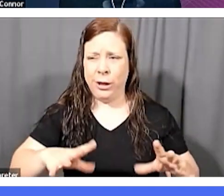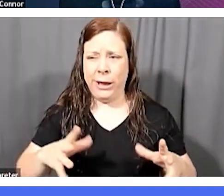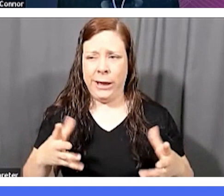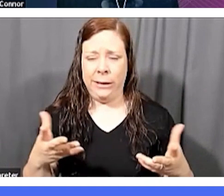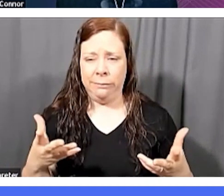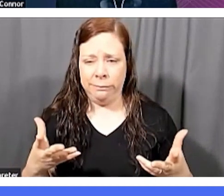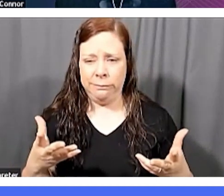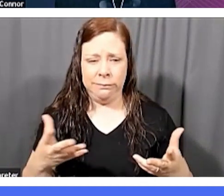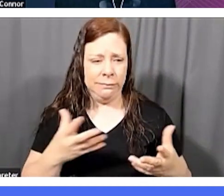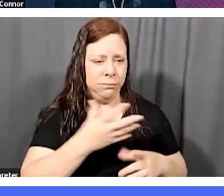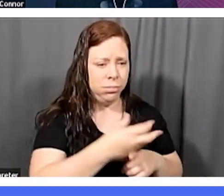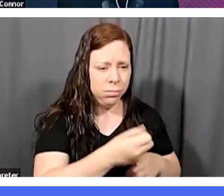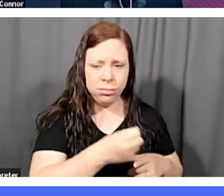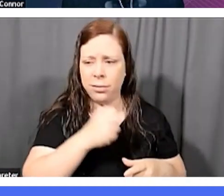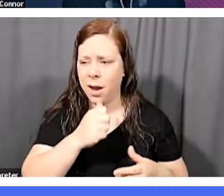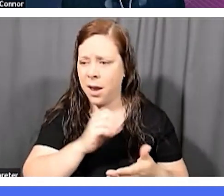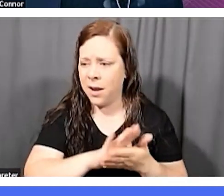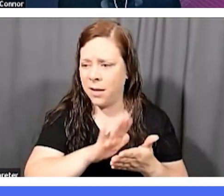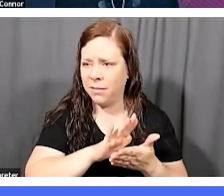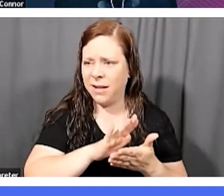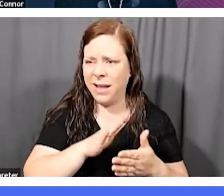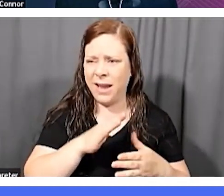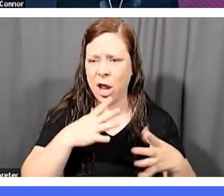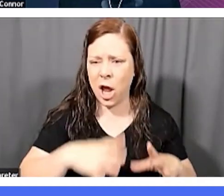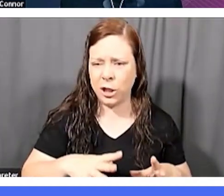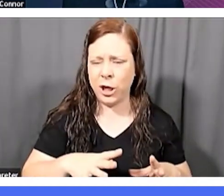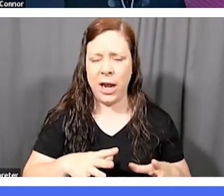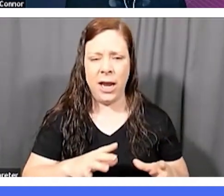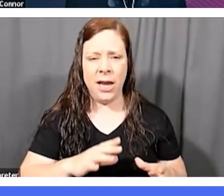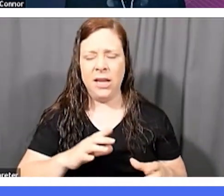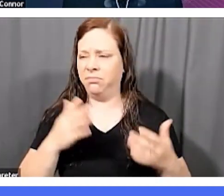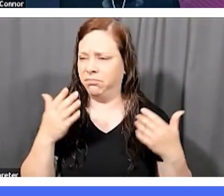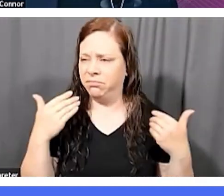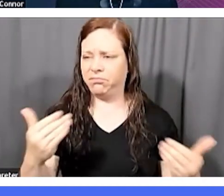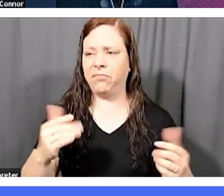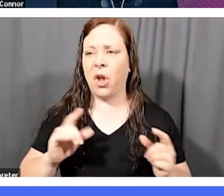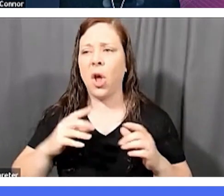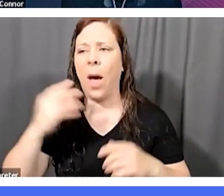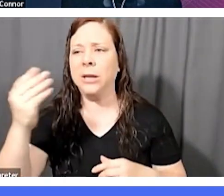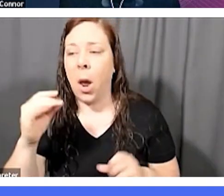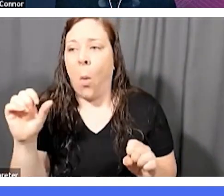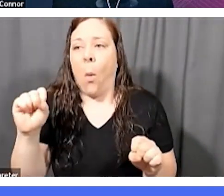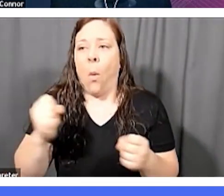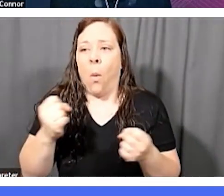that maybe wasn't the best life choice, or we didn't check the weather and there was an 80 degree hot spell in the middle of winter.